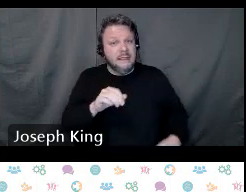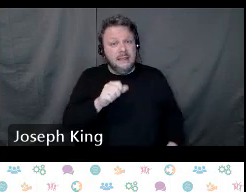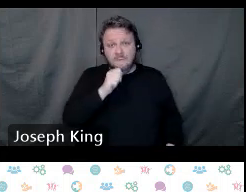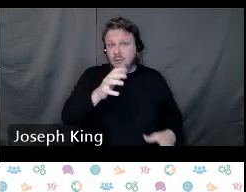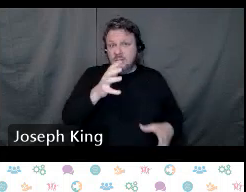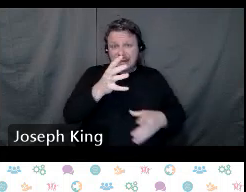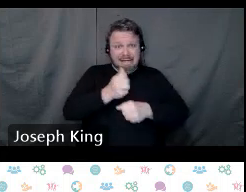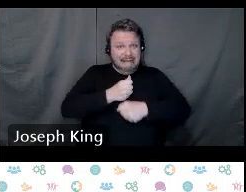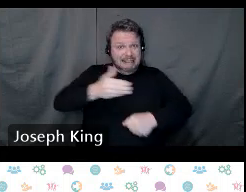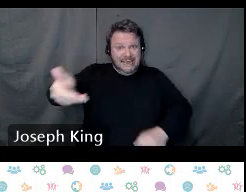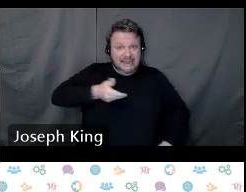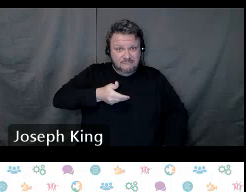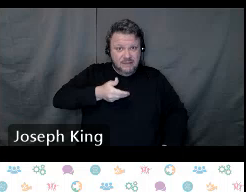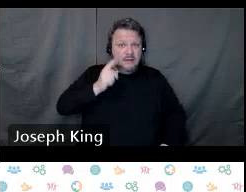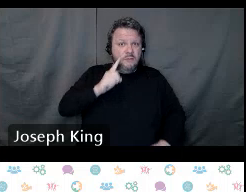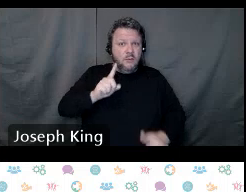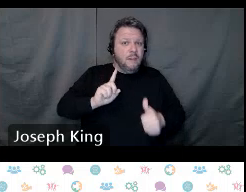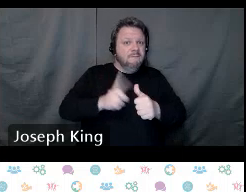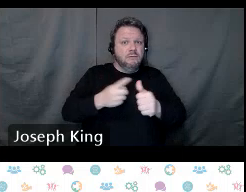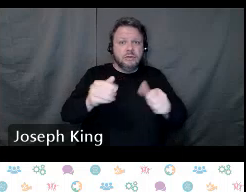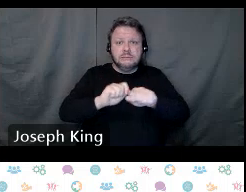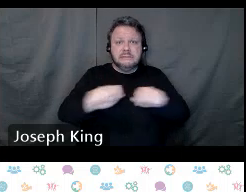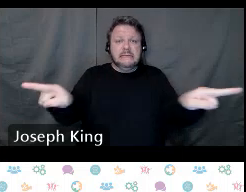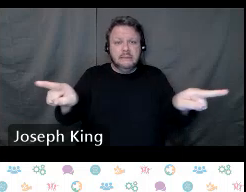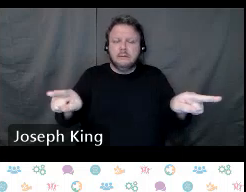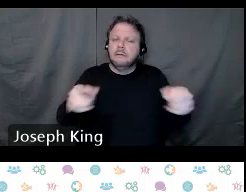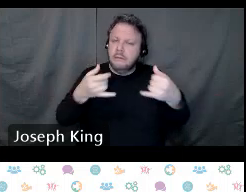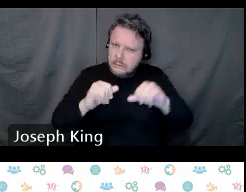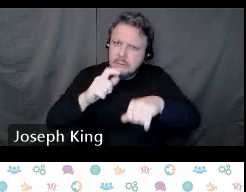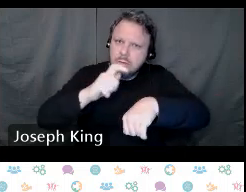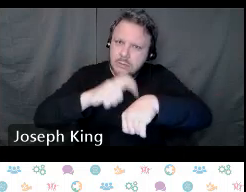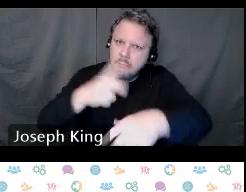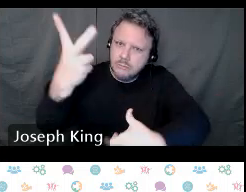If you did not receive an invite in the first wave, there's still time to join us.